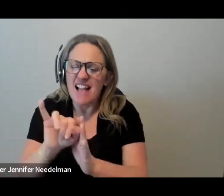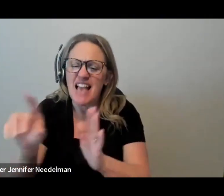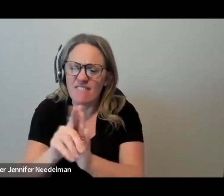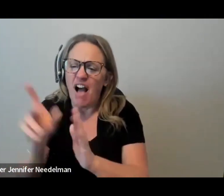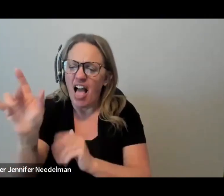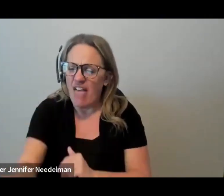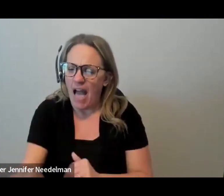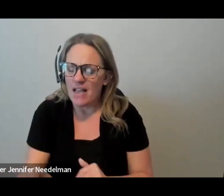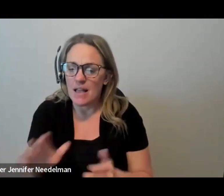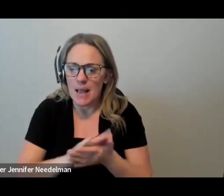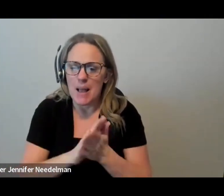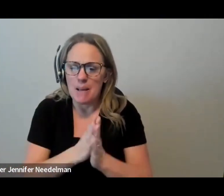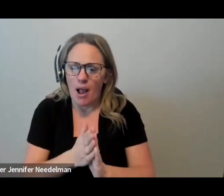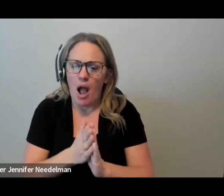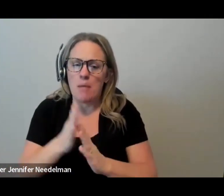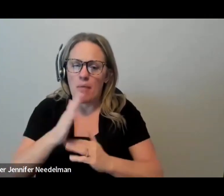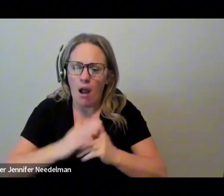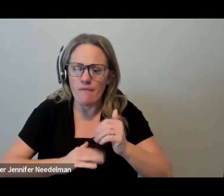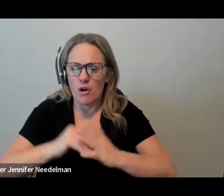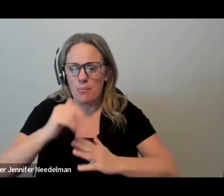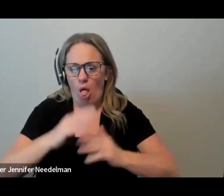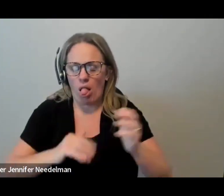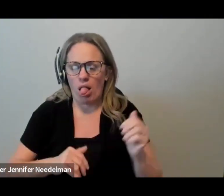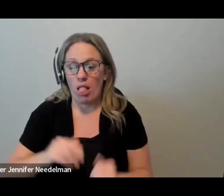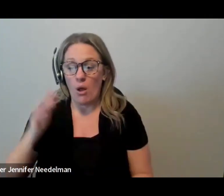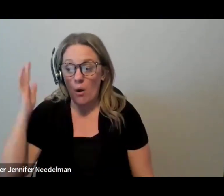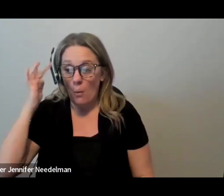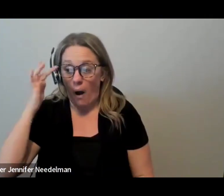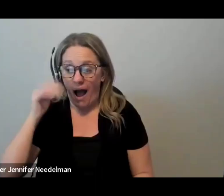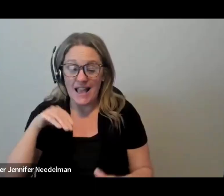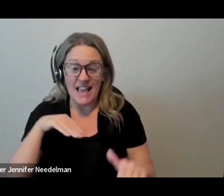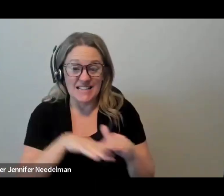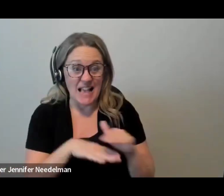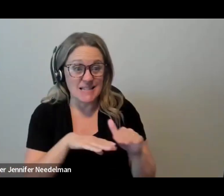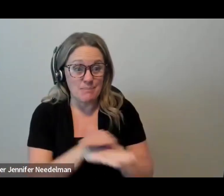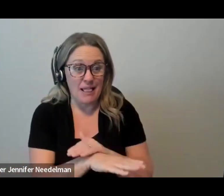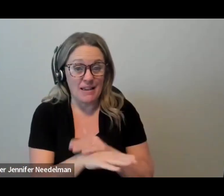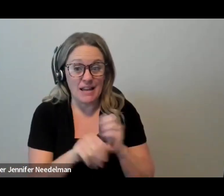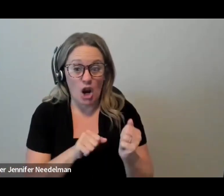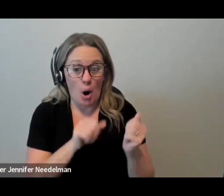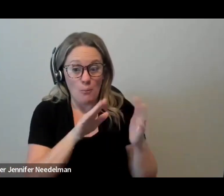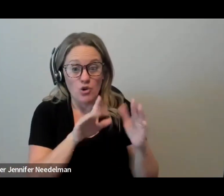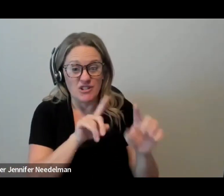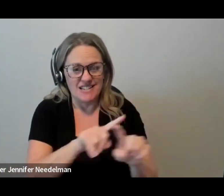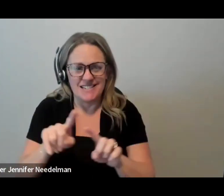Because accessibility is approached differently in each company, in each individual team,